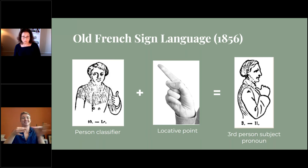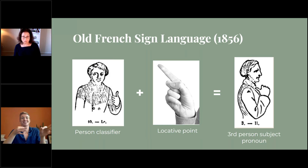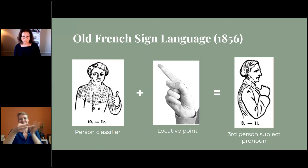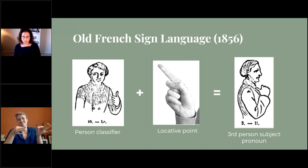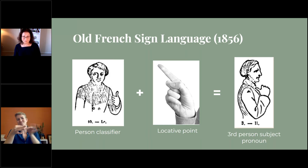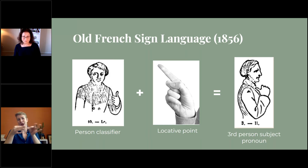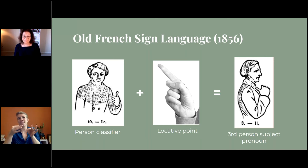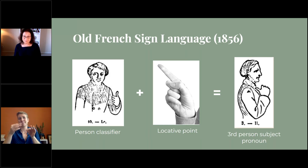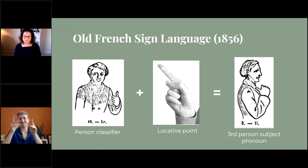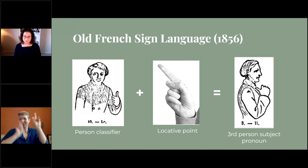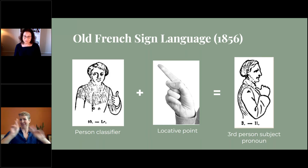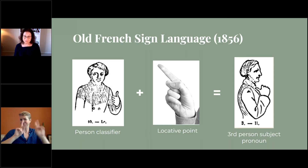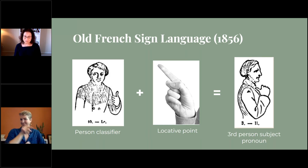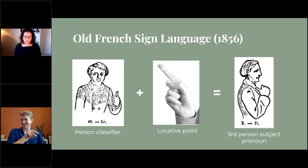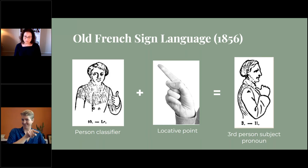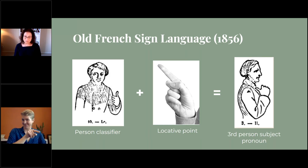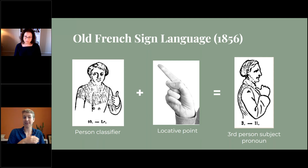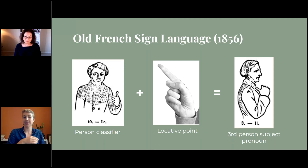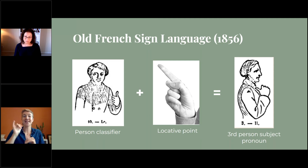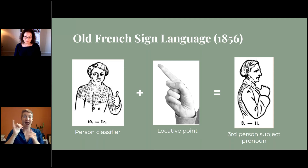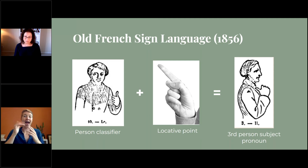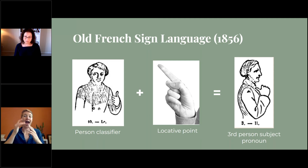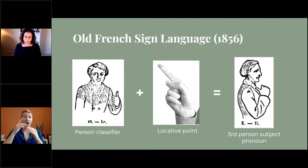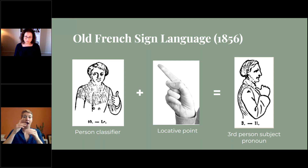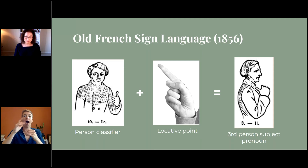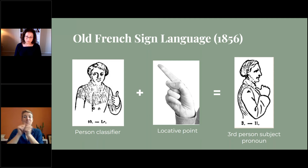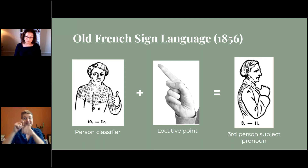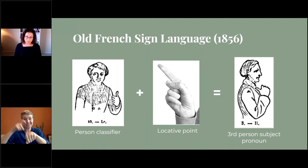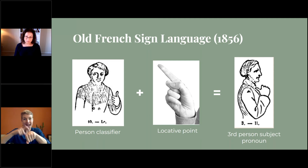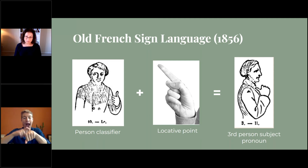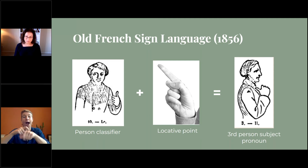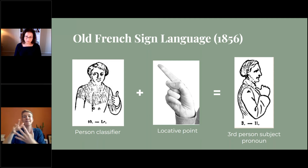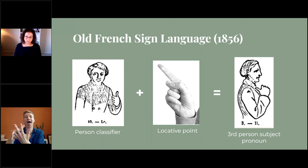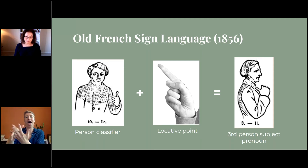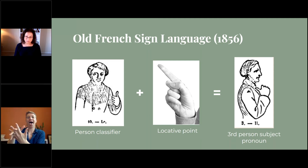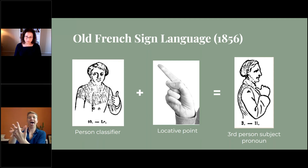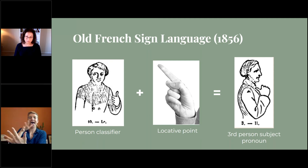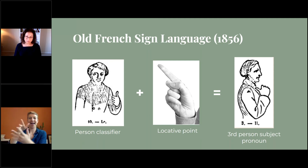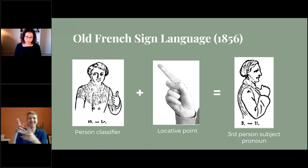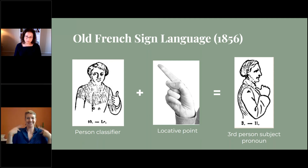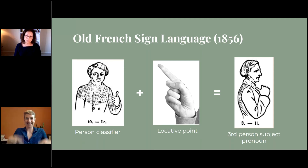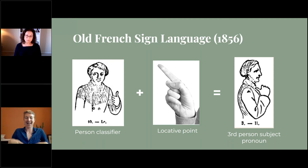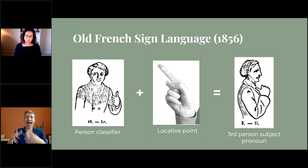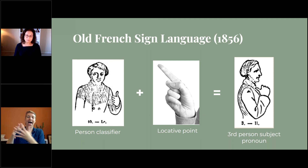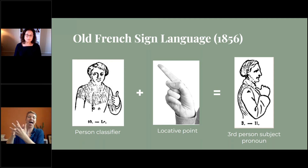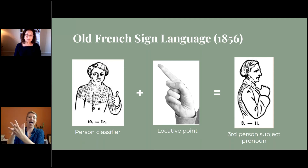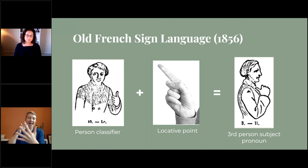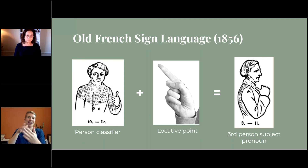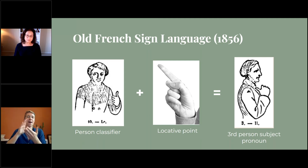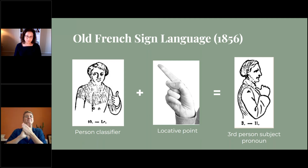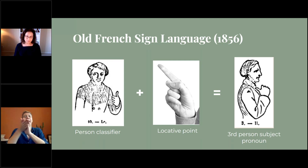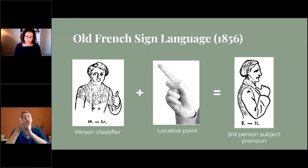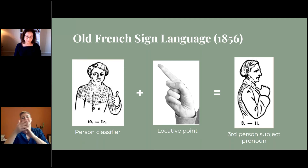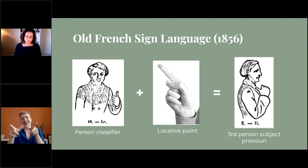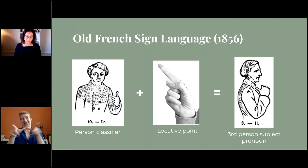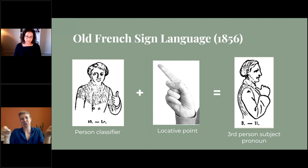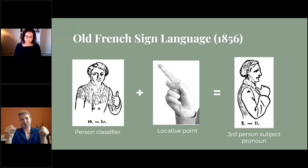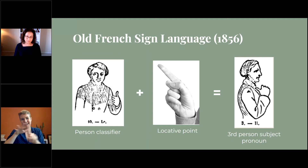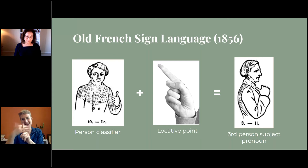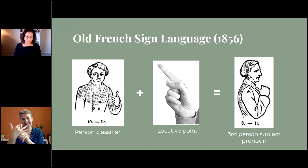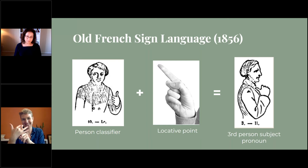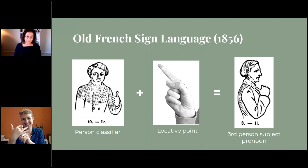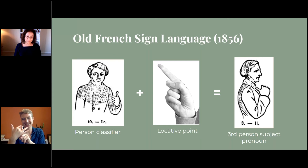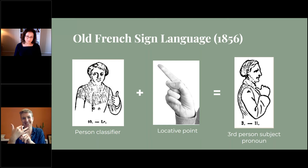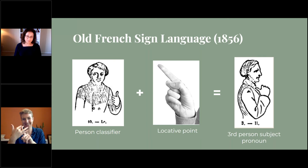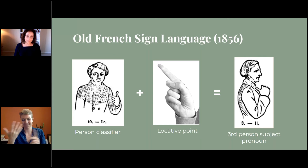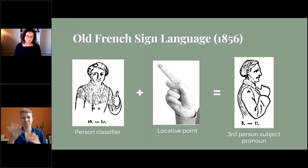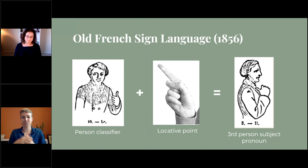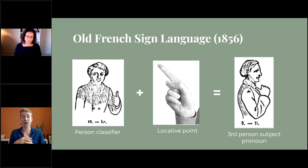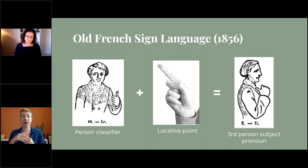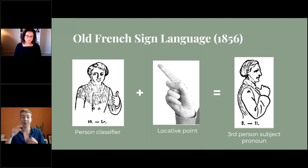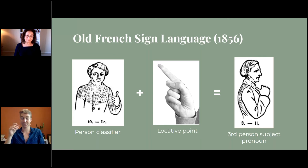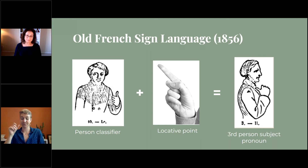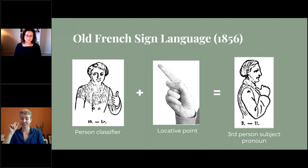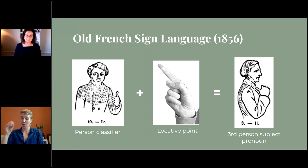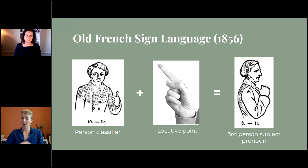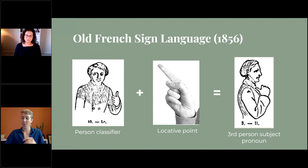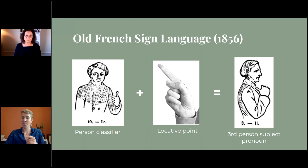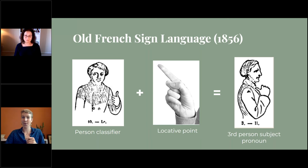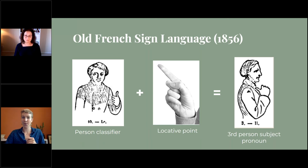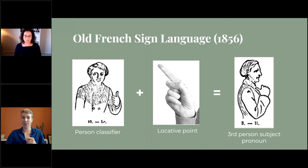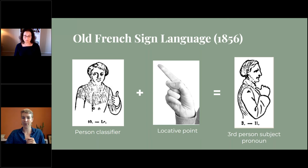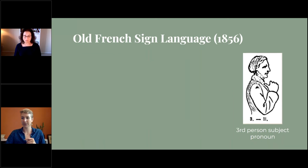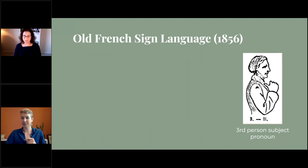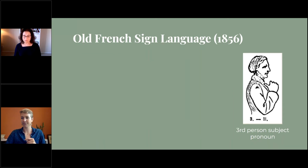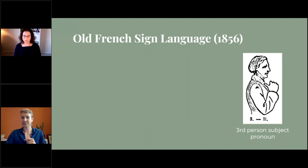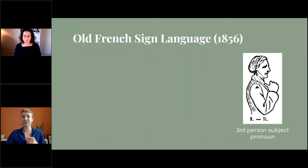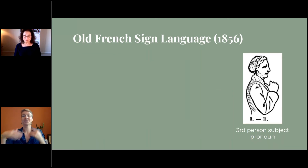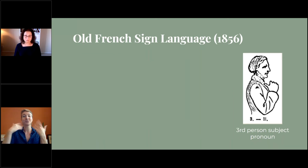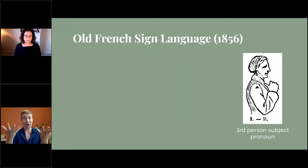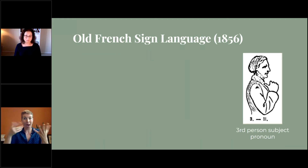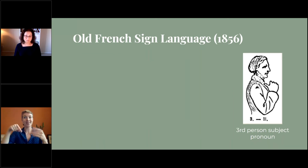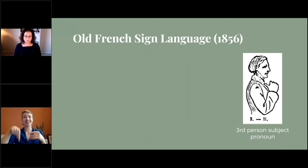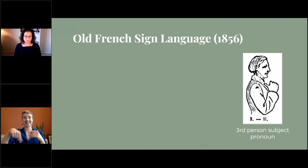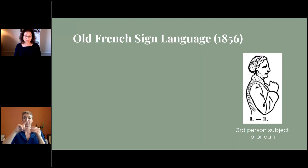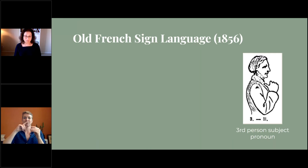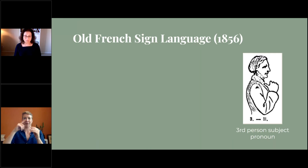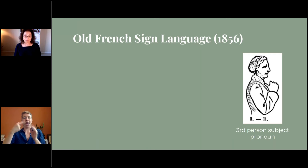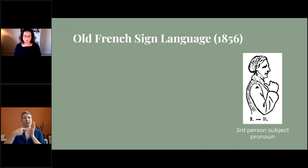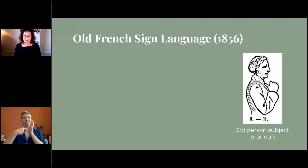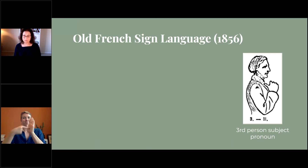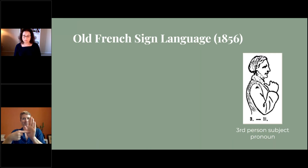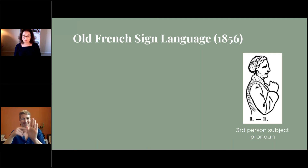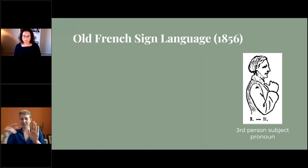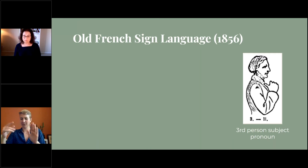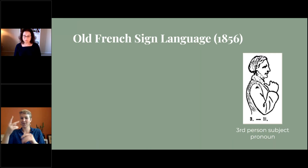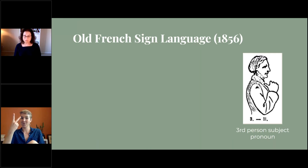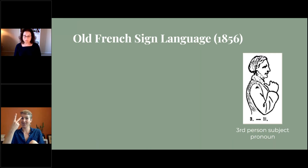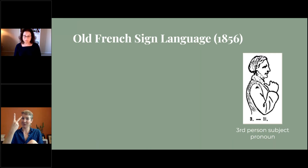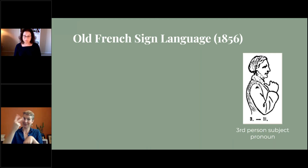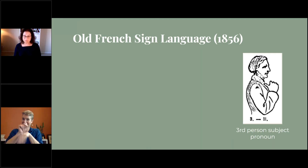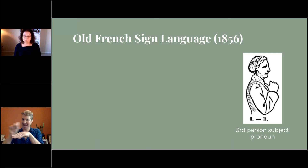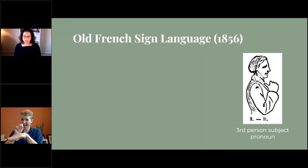So we see often, people with emerging sign language using this locative point, and with time, the locative point loses its physical context, and becomes rooted in linguistic context.